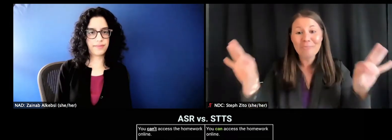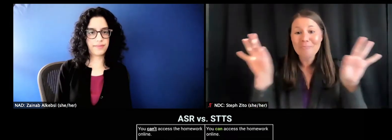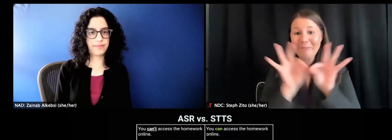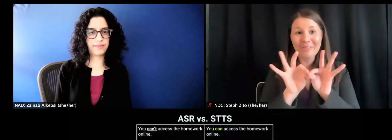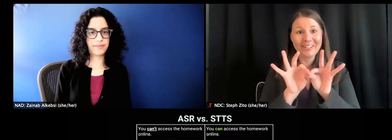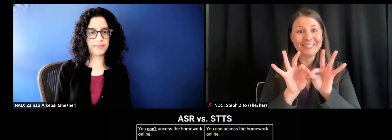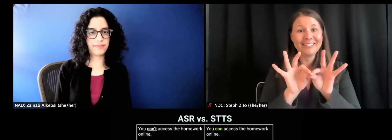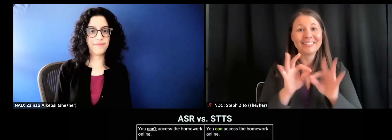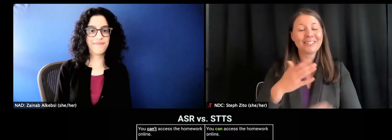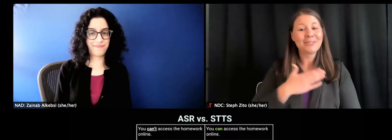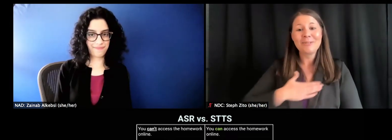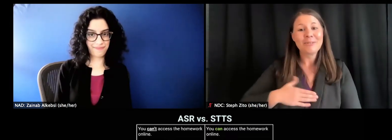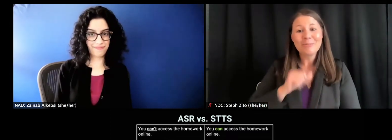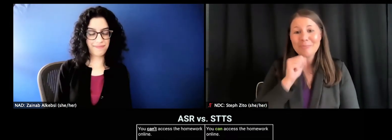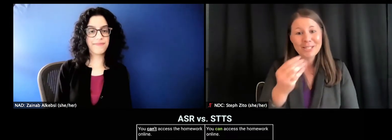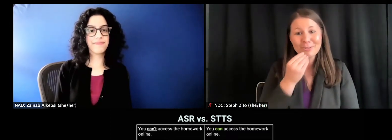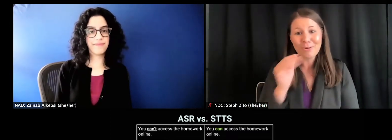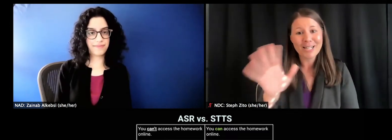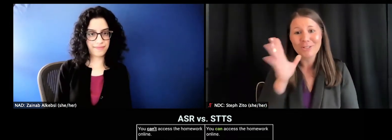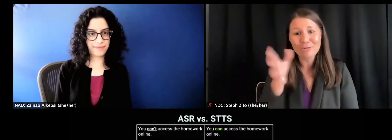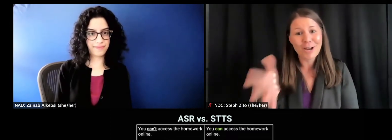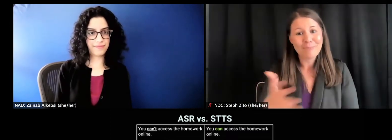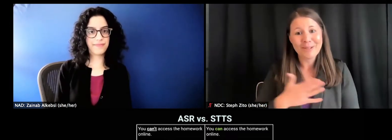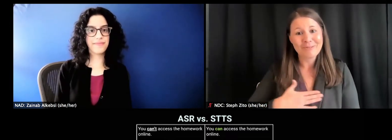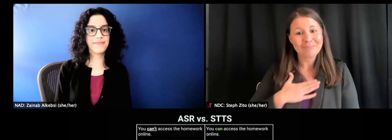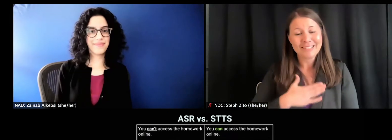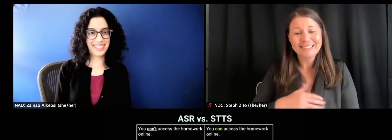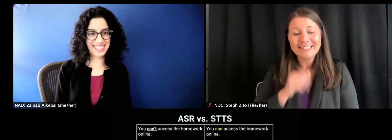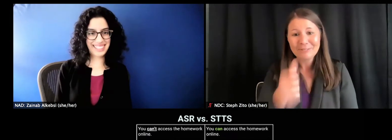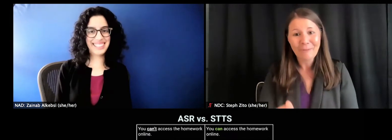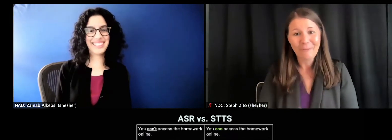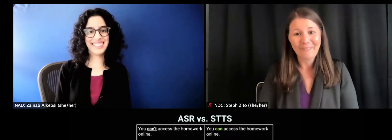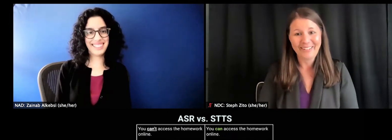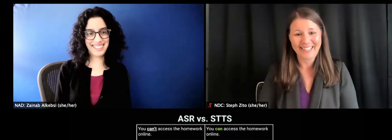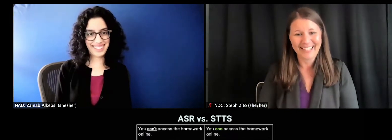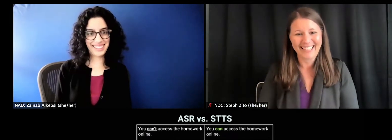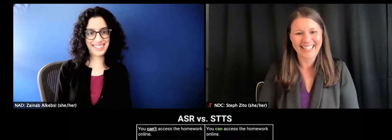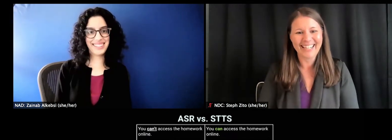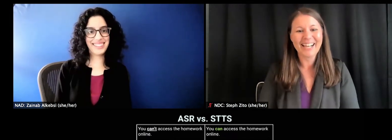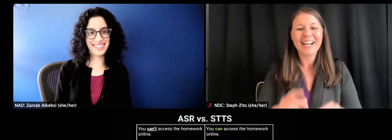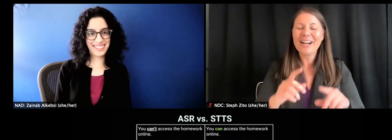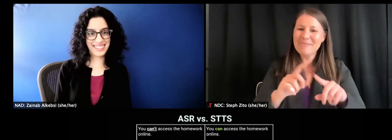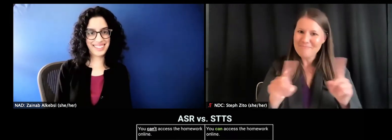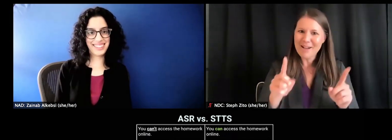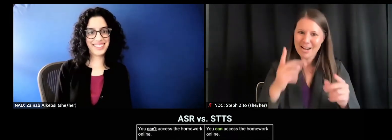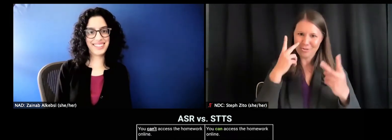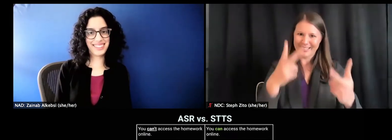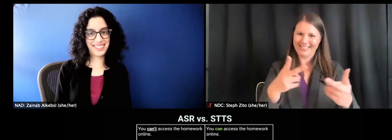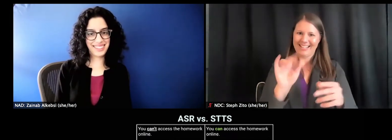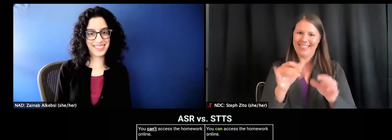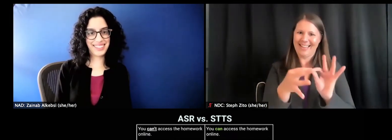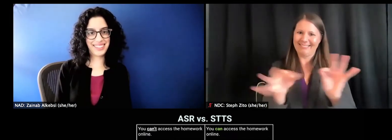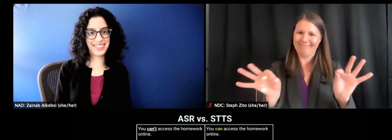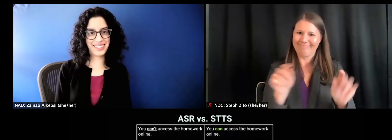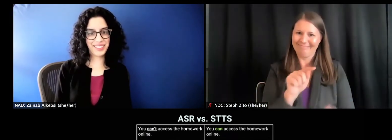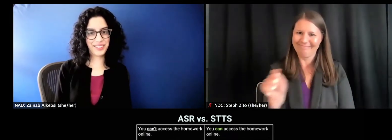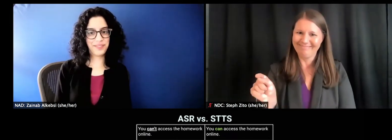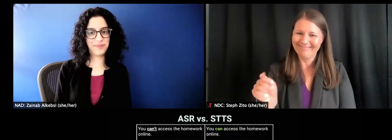Punctuation, another extremely important piece, for example, lets eat grandma or Let's eat, Grandma!.